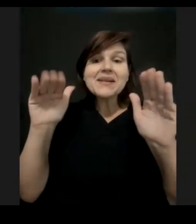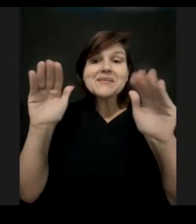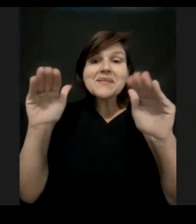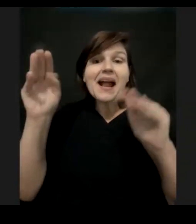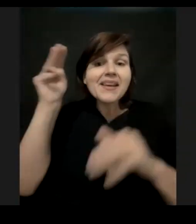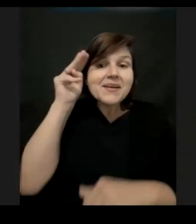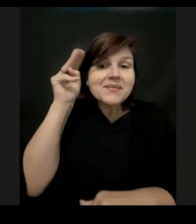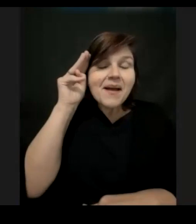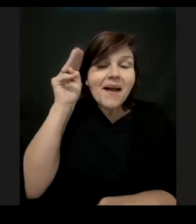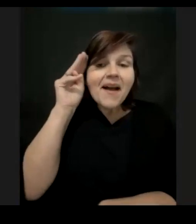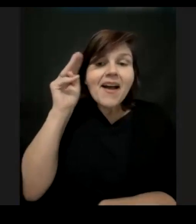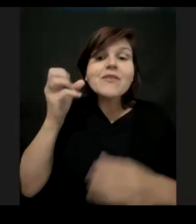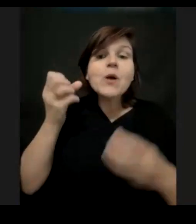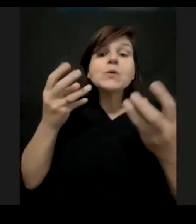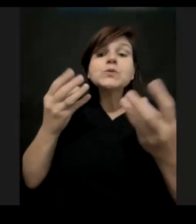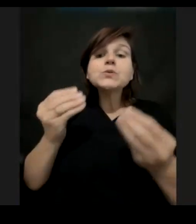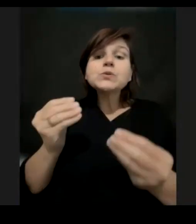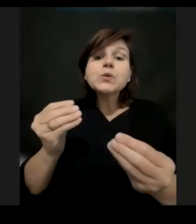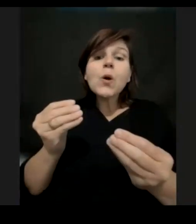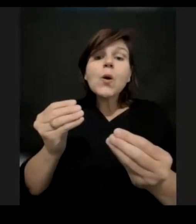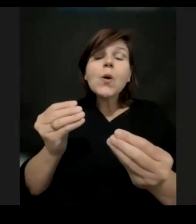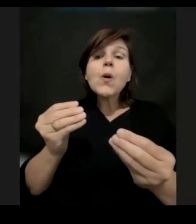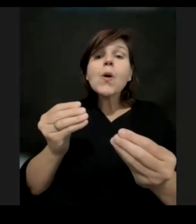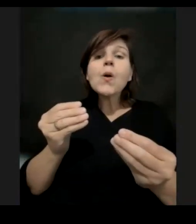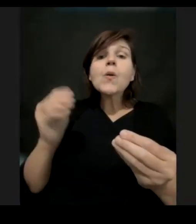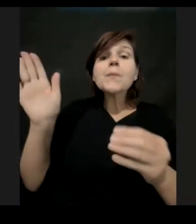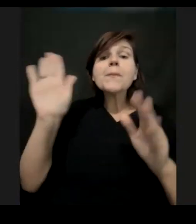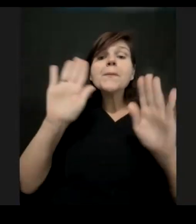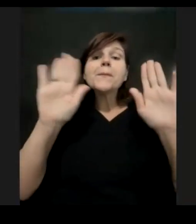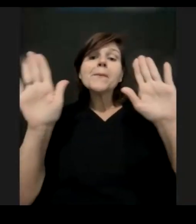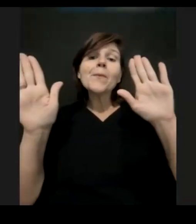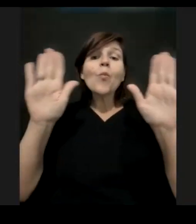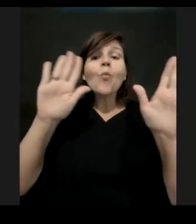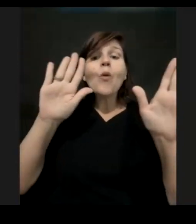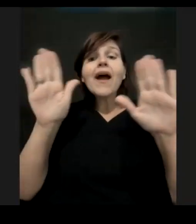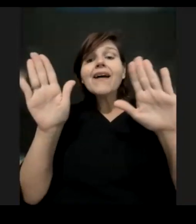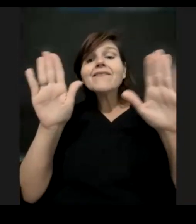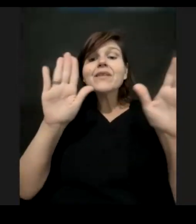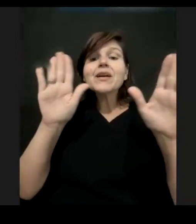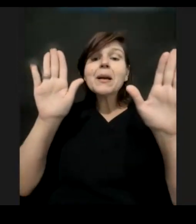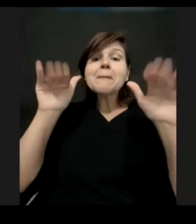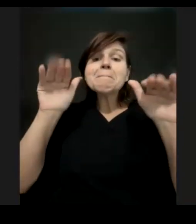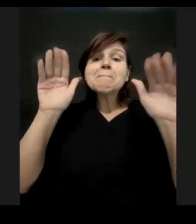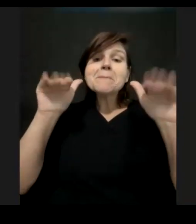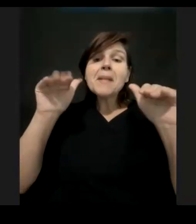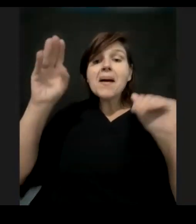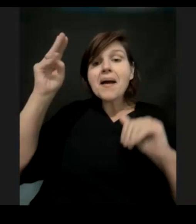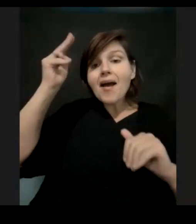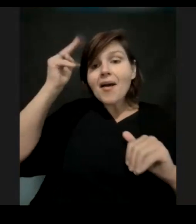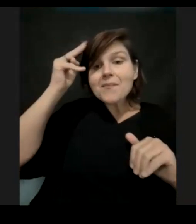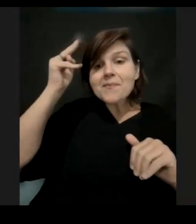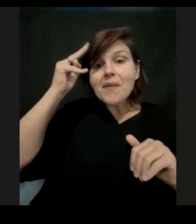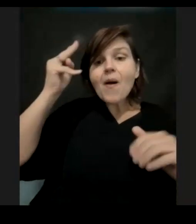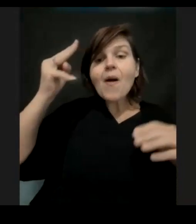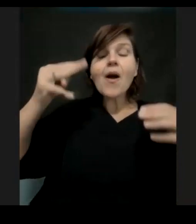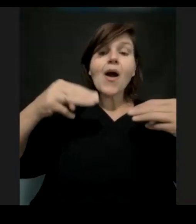∂ ∂ So wave good-bye to Marvin. He's been our hero.